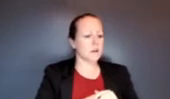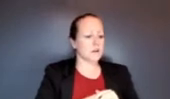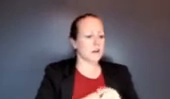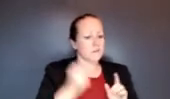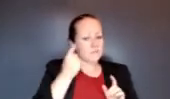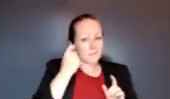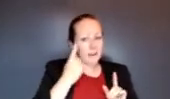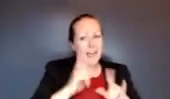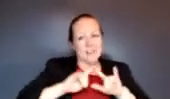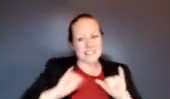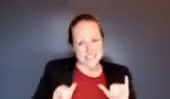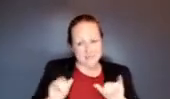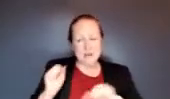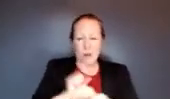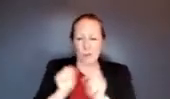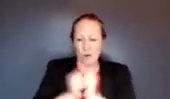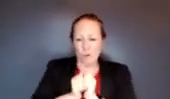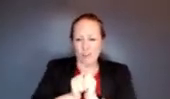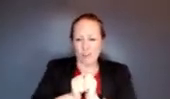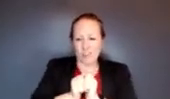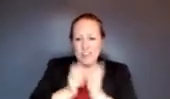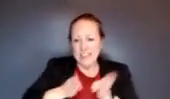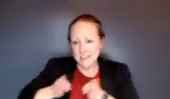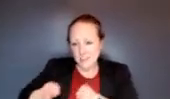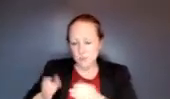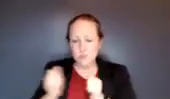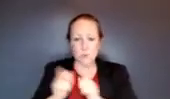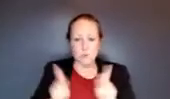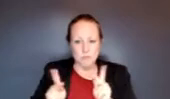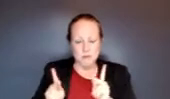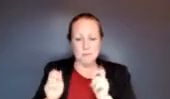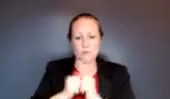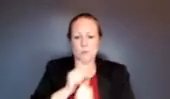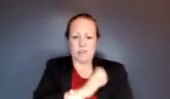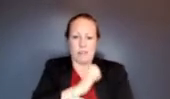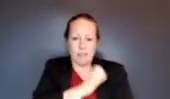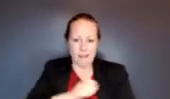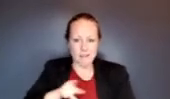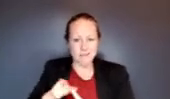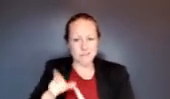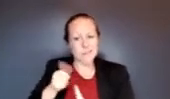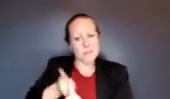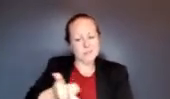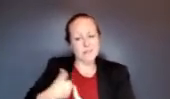with people with clients who have different belief systems and different philosophies and